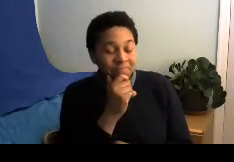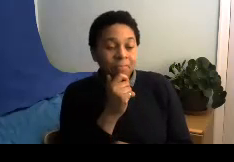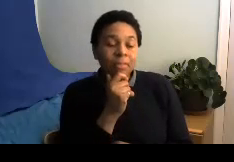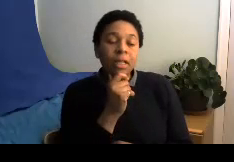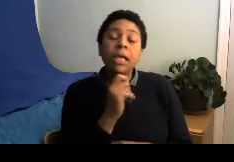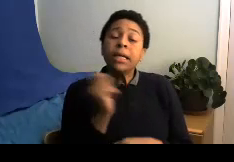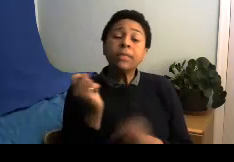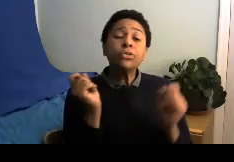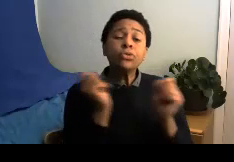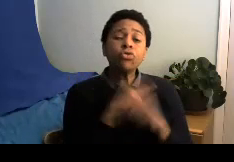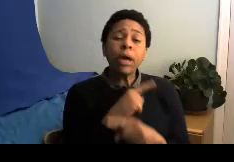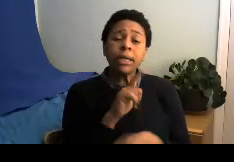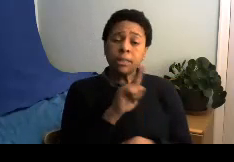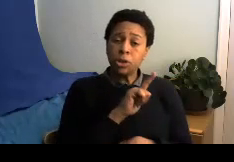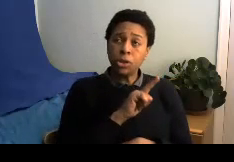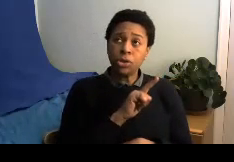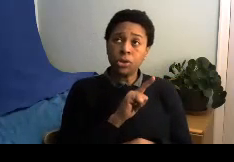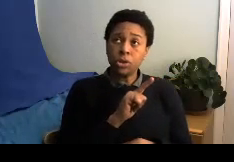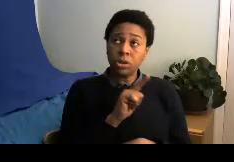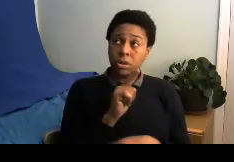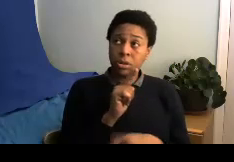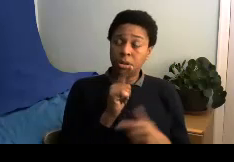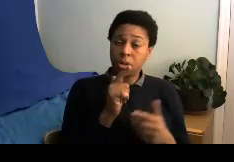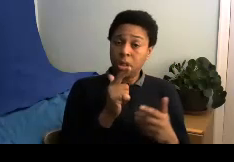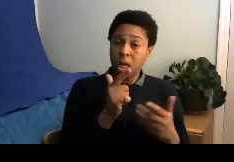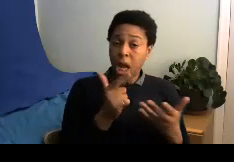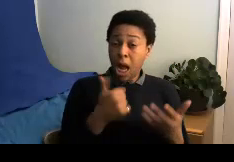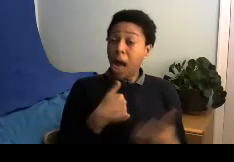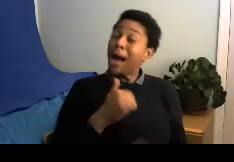know, even now, I sort of, to an extent expect homophobia from,